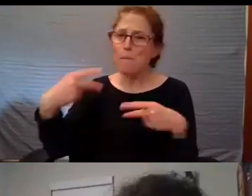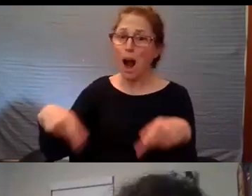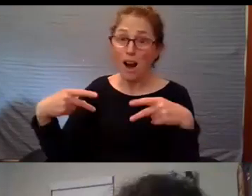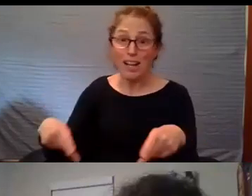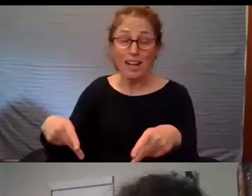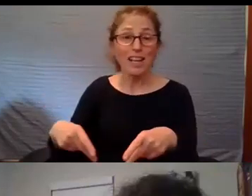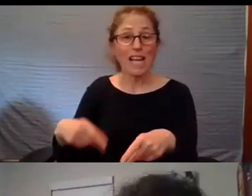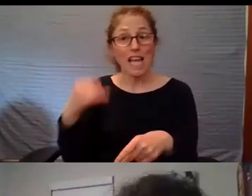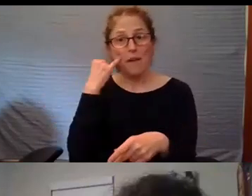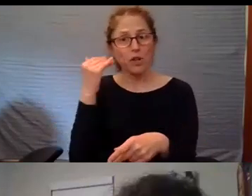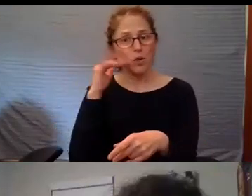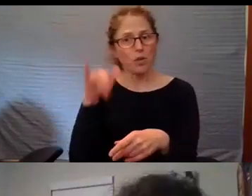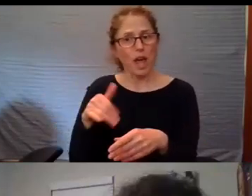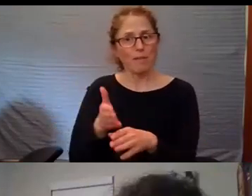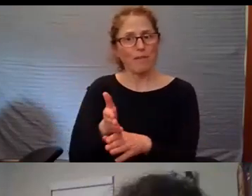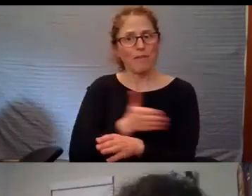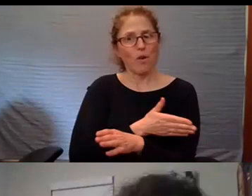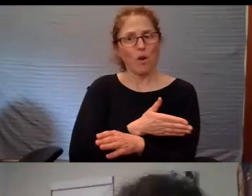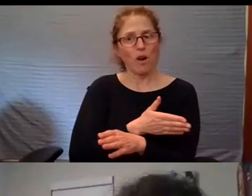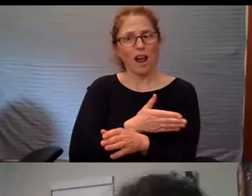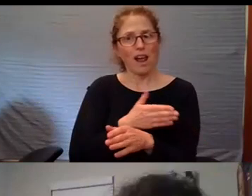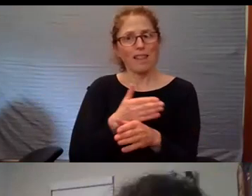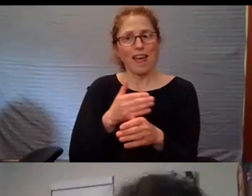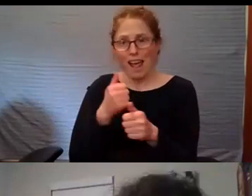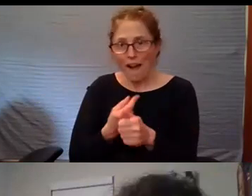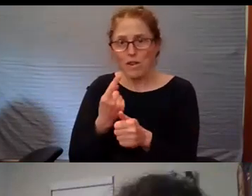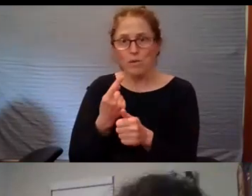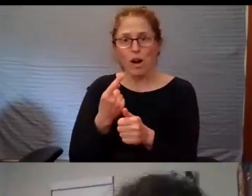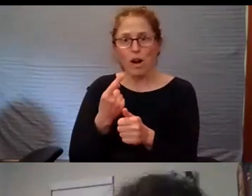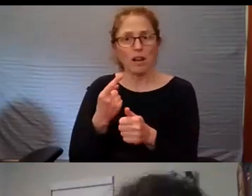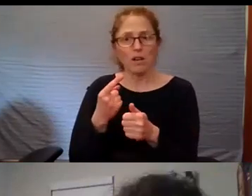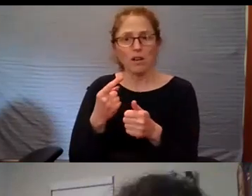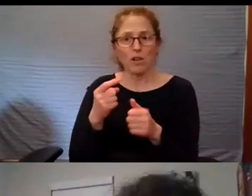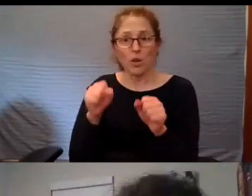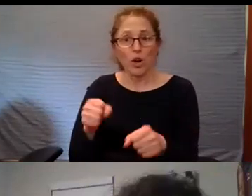sense of how susceptible and vulnerable everybody is, we would be in a different place right now.